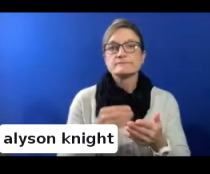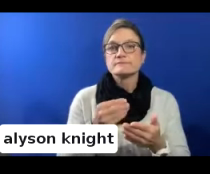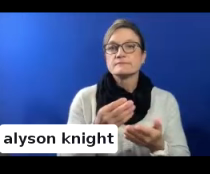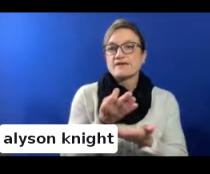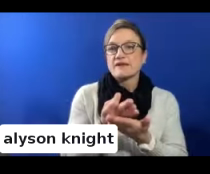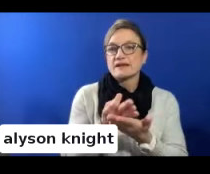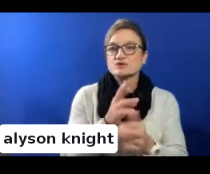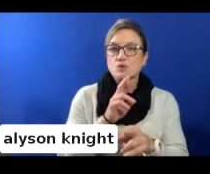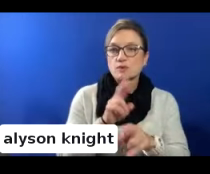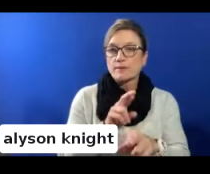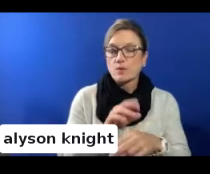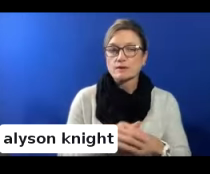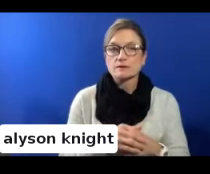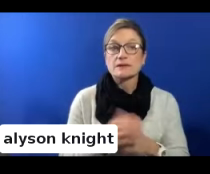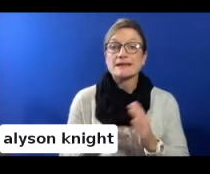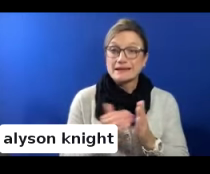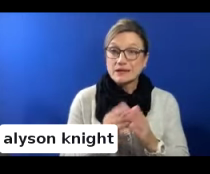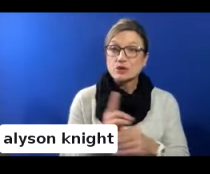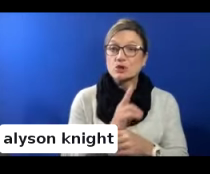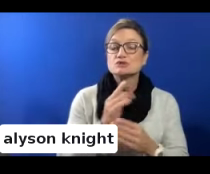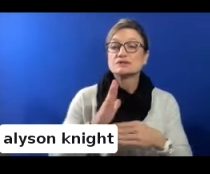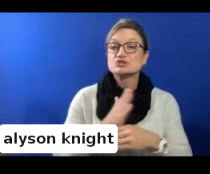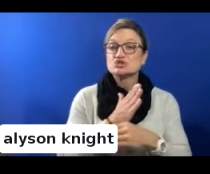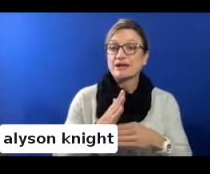For this section, again, please use the shared expense file from